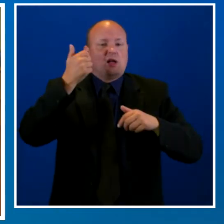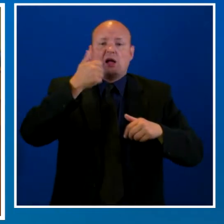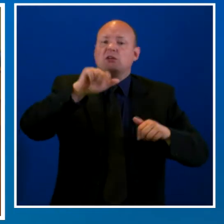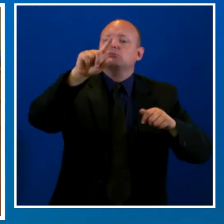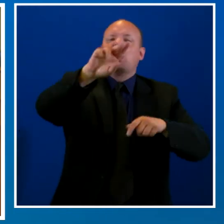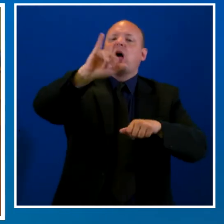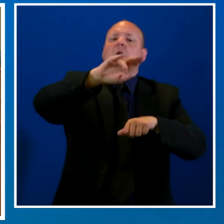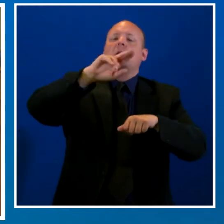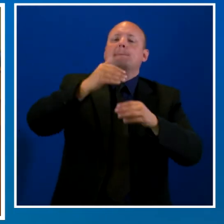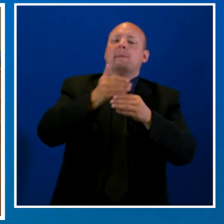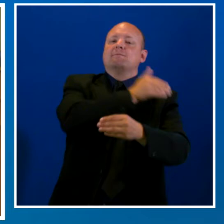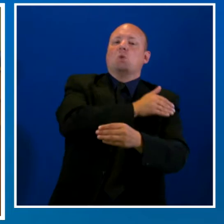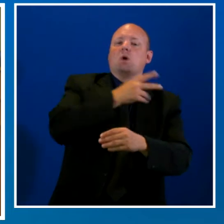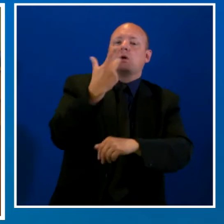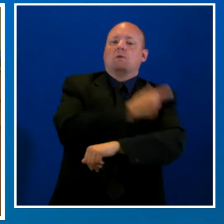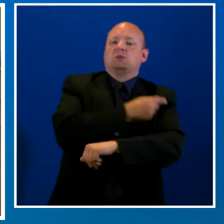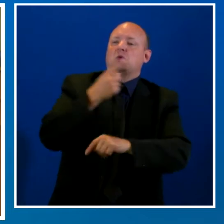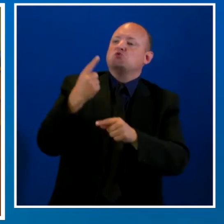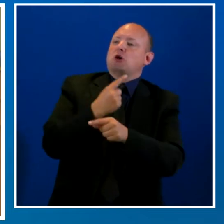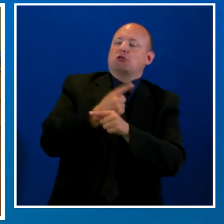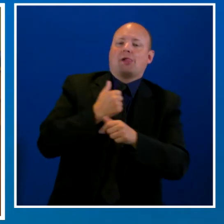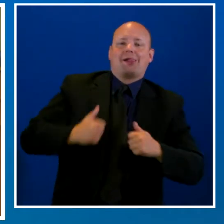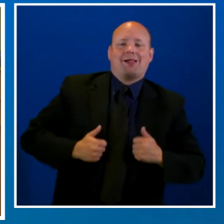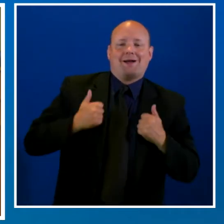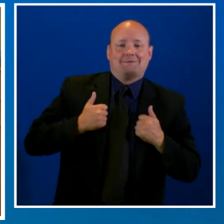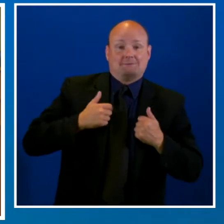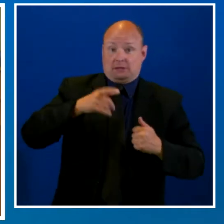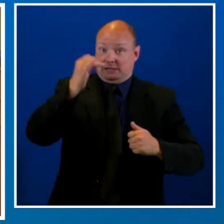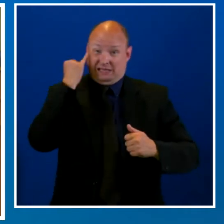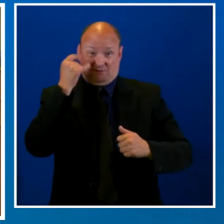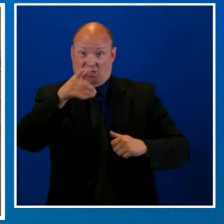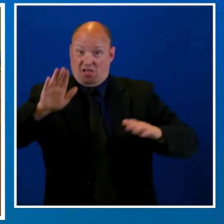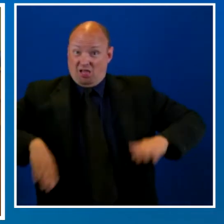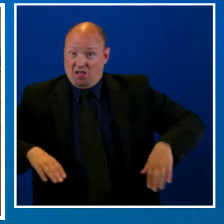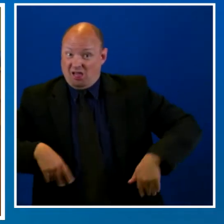Unvaccinated people will need to continue wearing masks indoors.